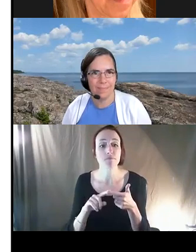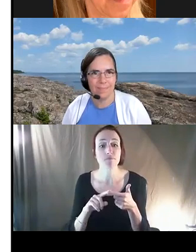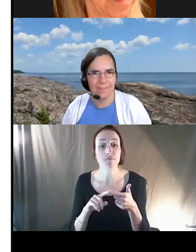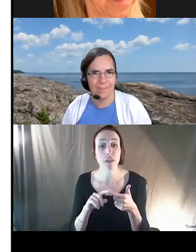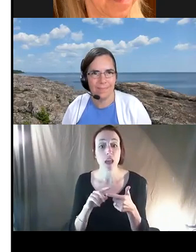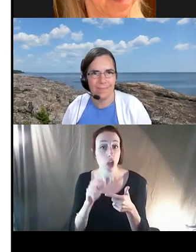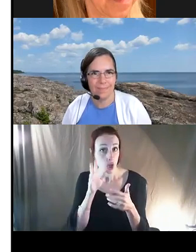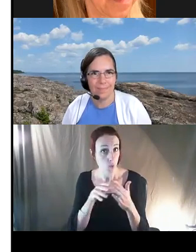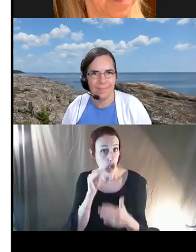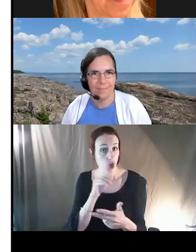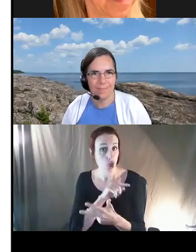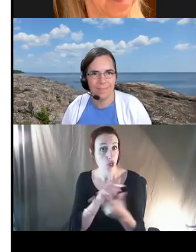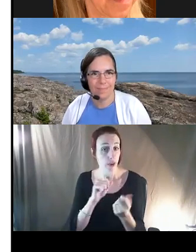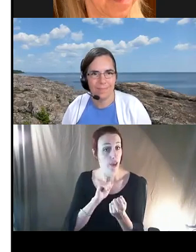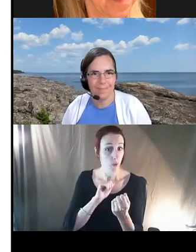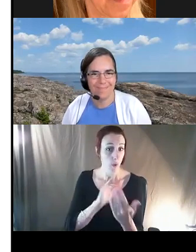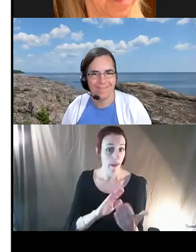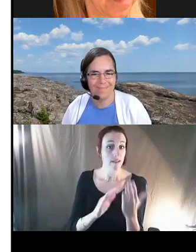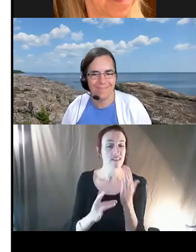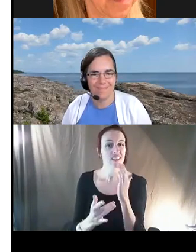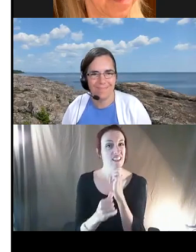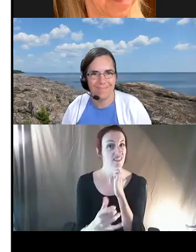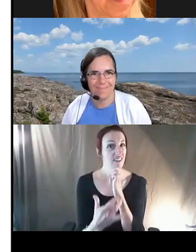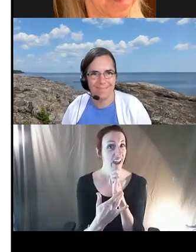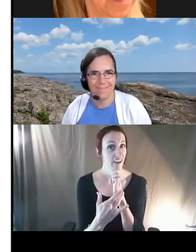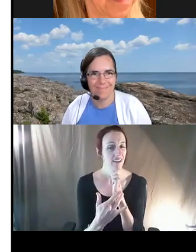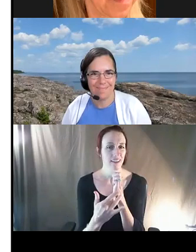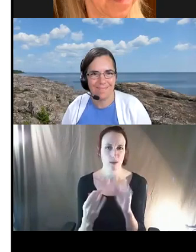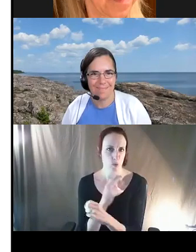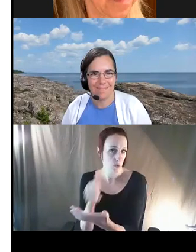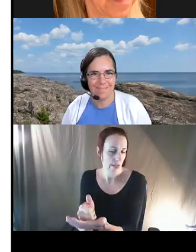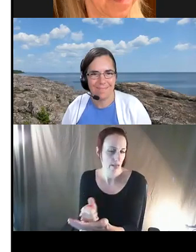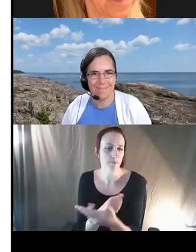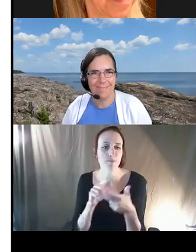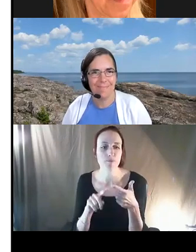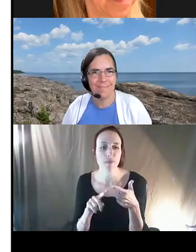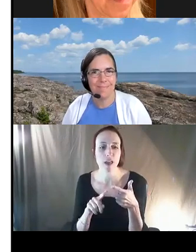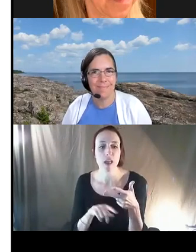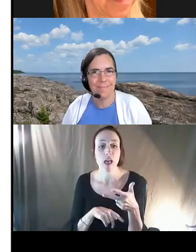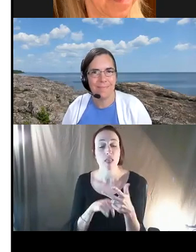can be used by those people. And three steps that content authors can take